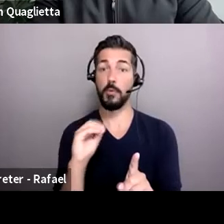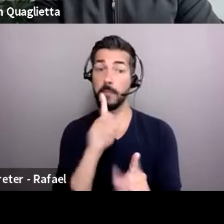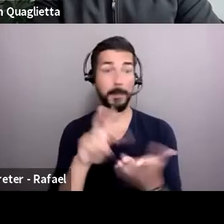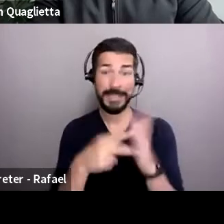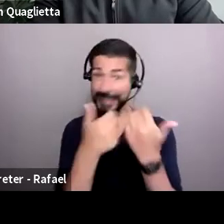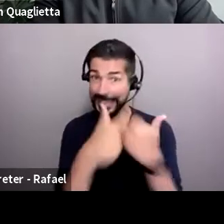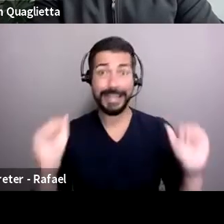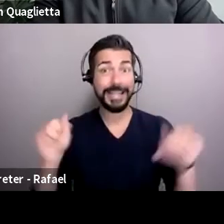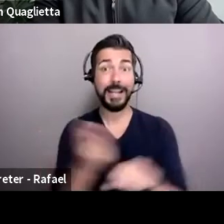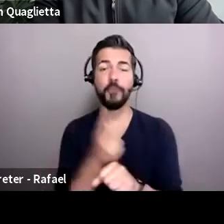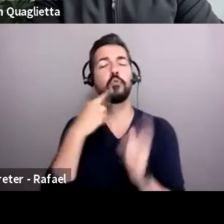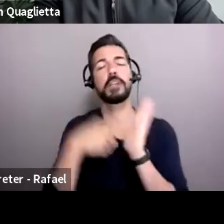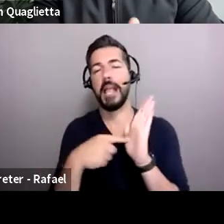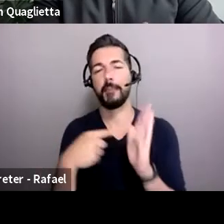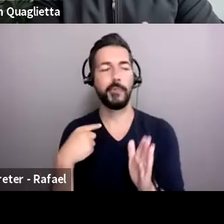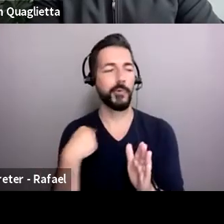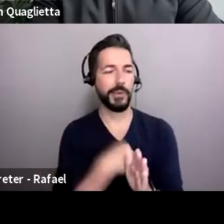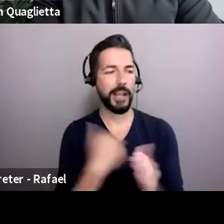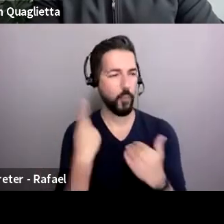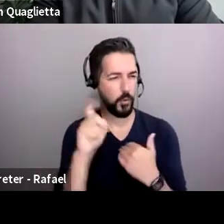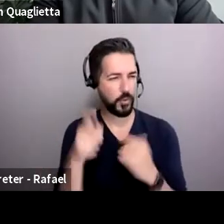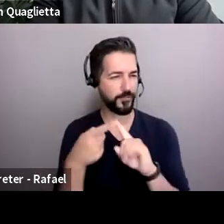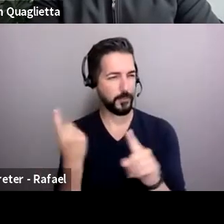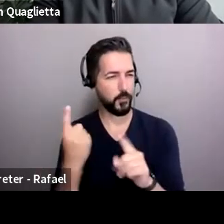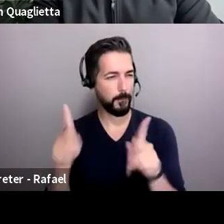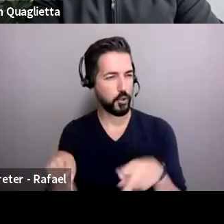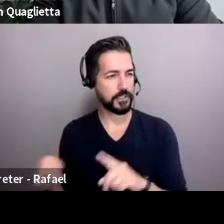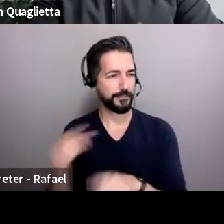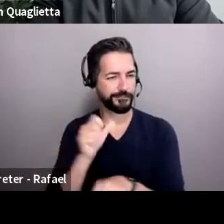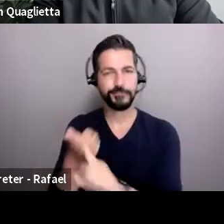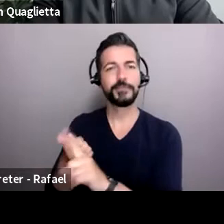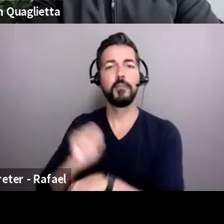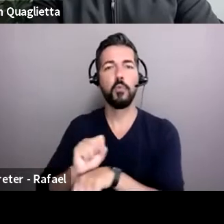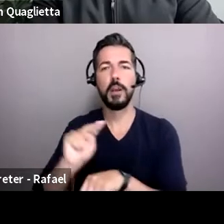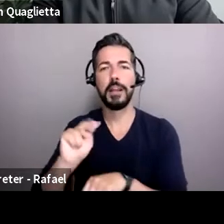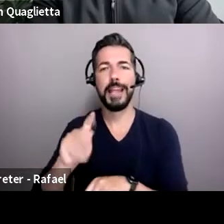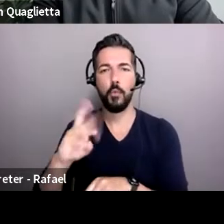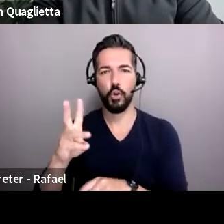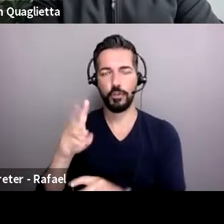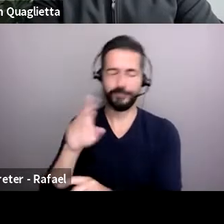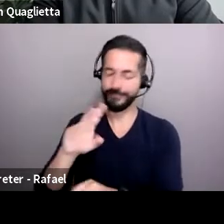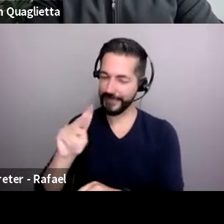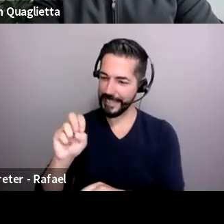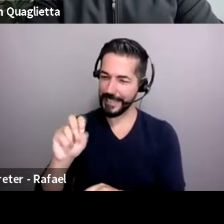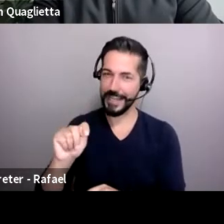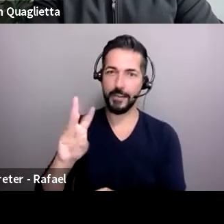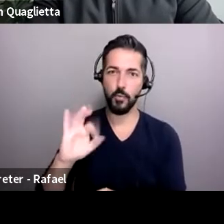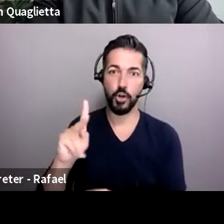For example, we have an audience question. Somebody that works at a network wanted to know. How do you do SEO for a network? Right.